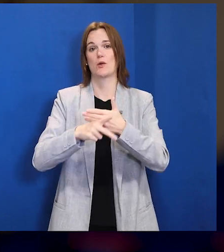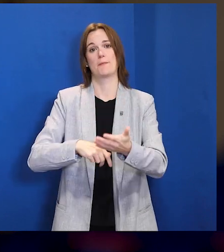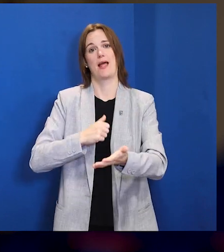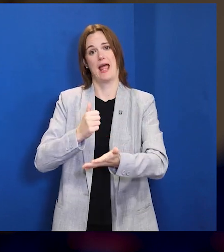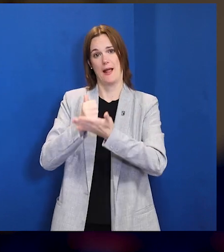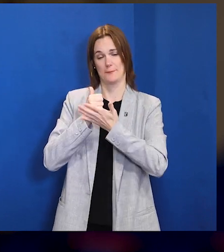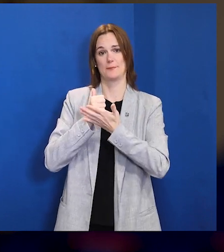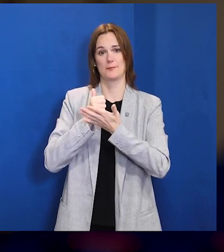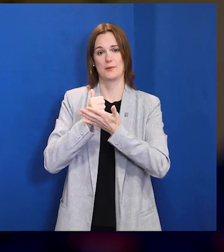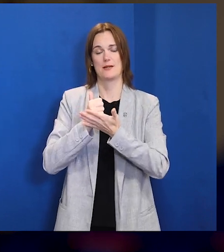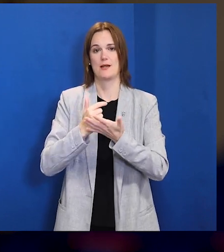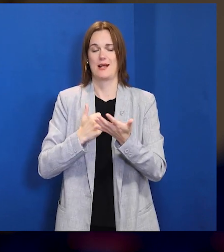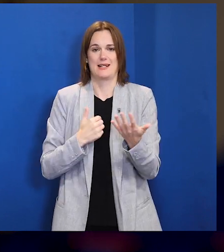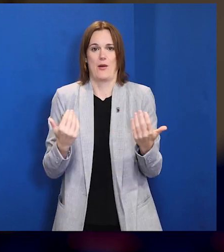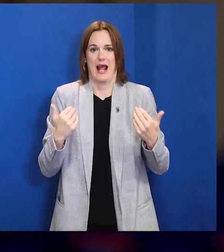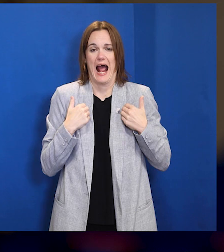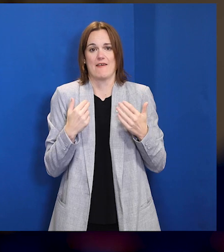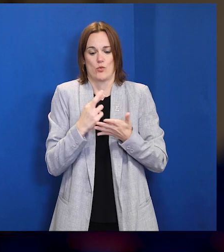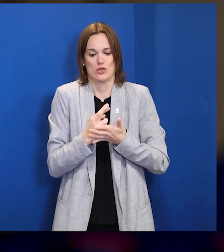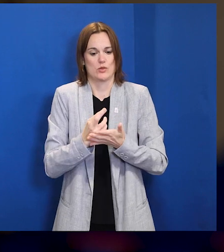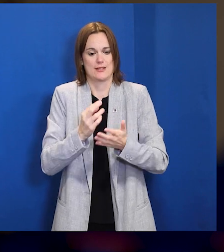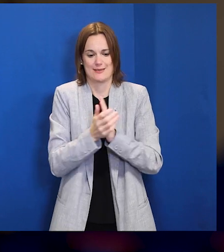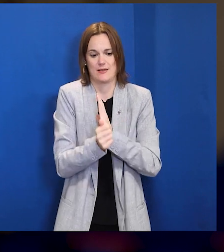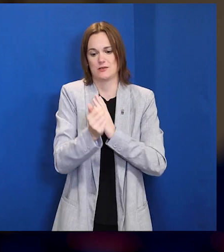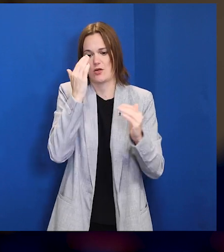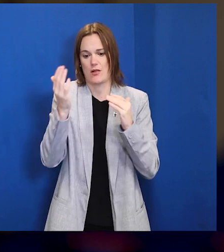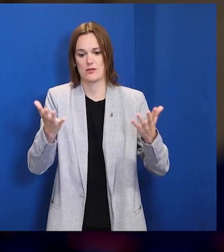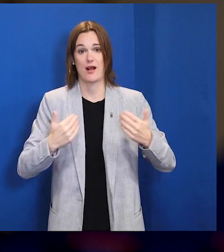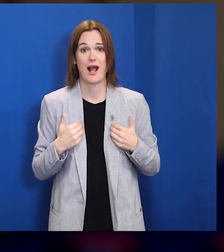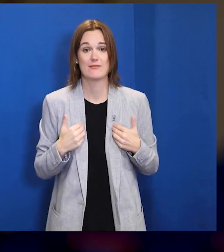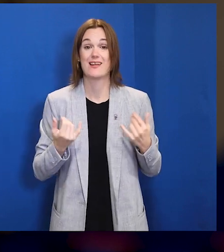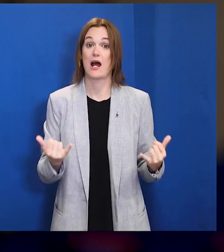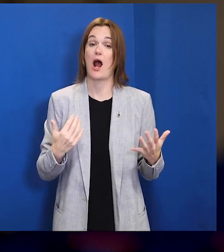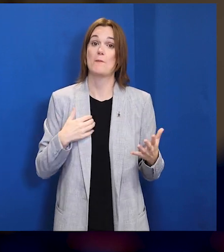agent of change. Social service program assisted me in developing a toolbox